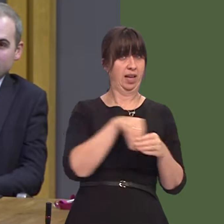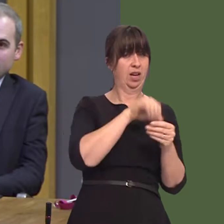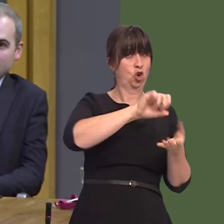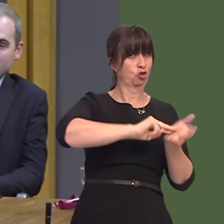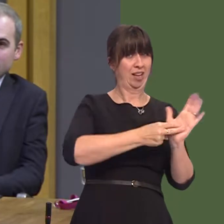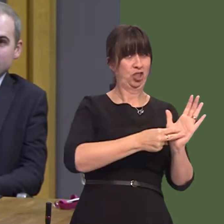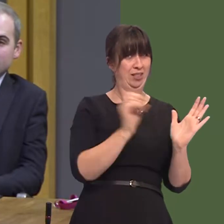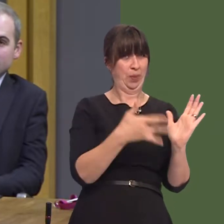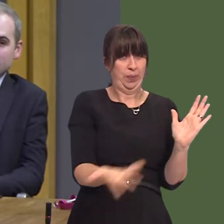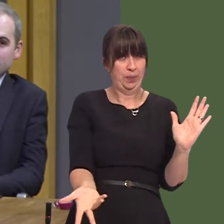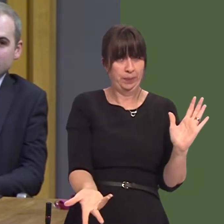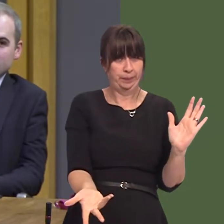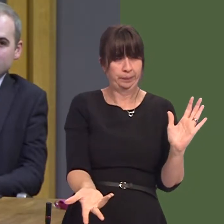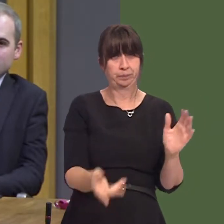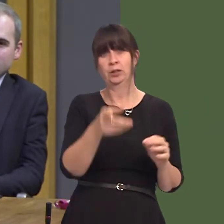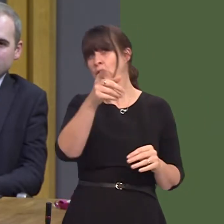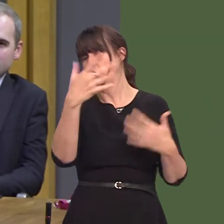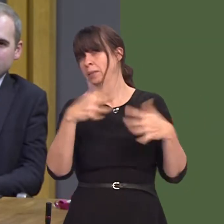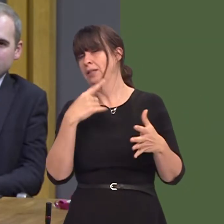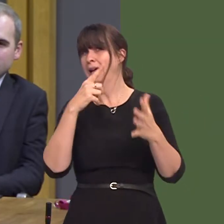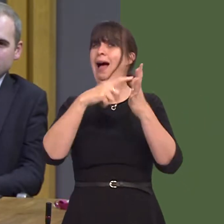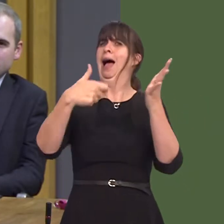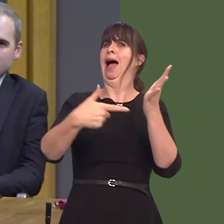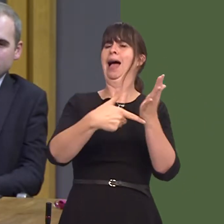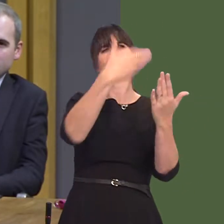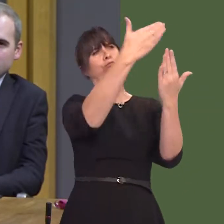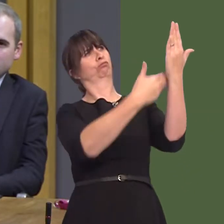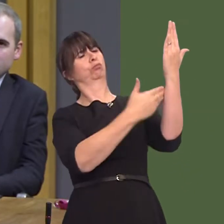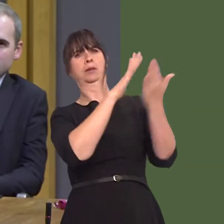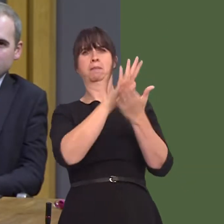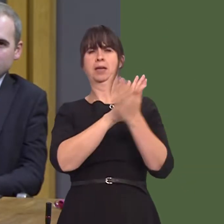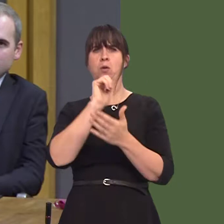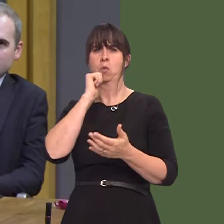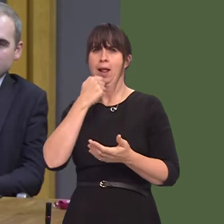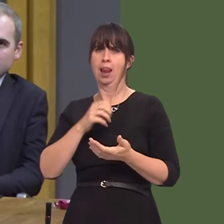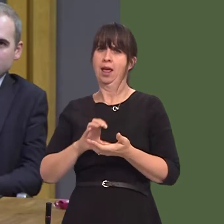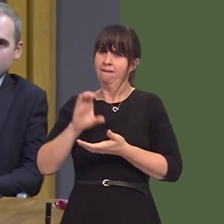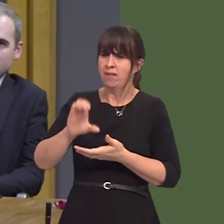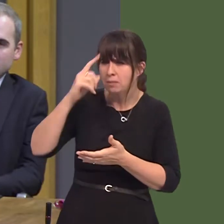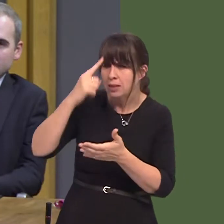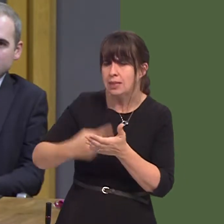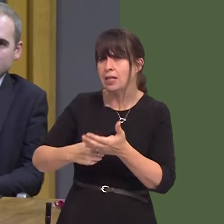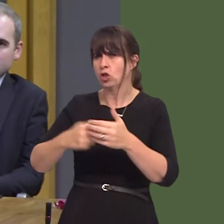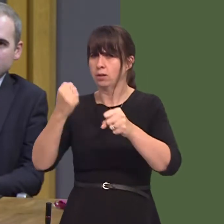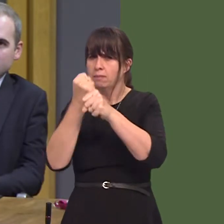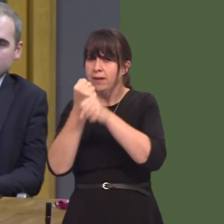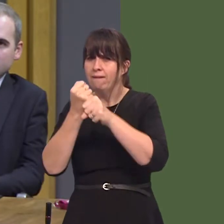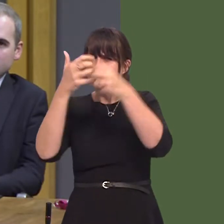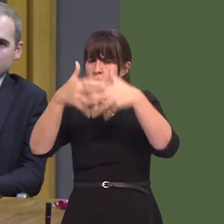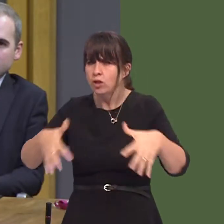all. You imply that, because of the Act, you will use investment decisions, infrastructure decisions